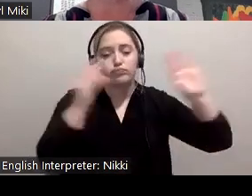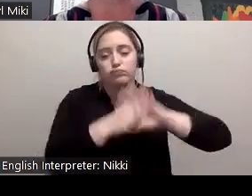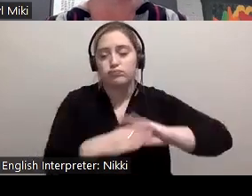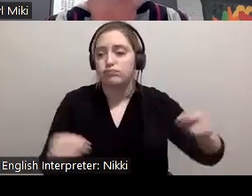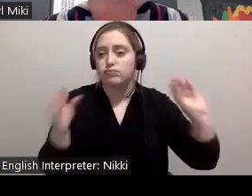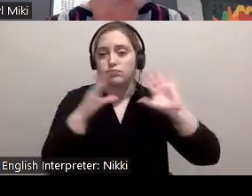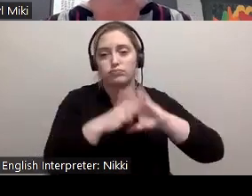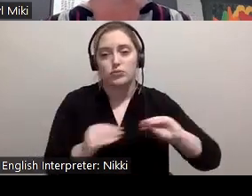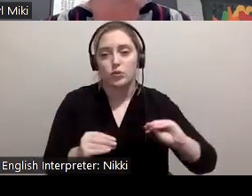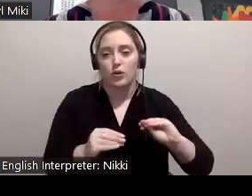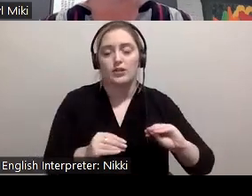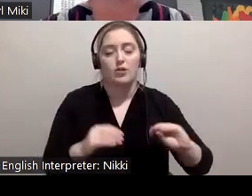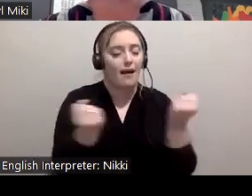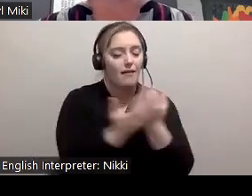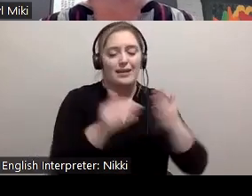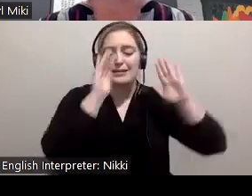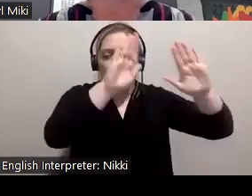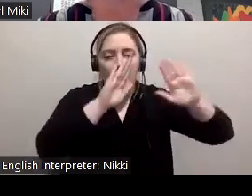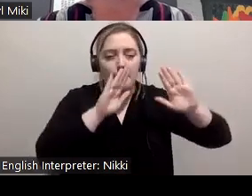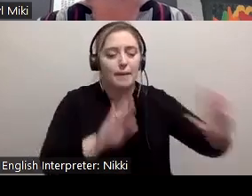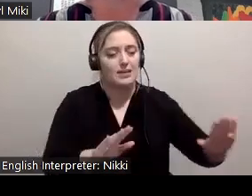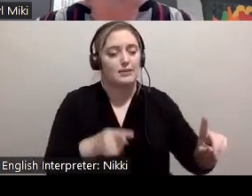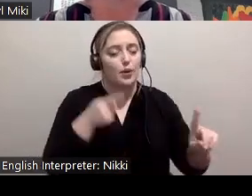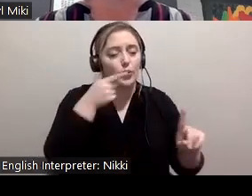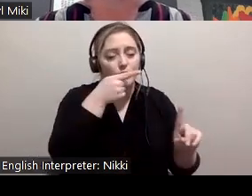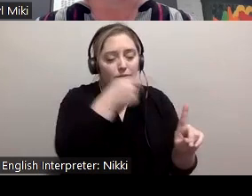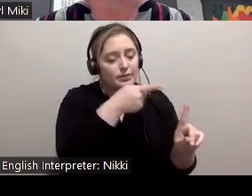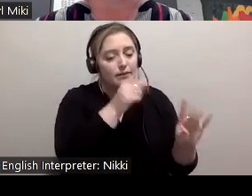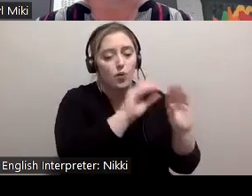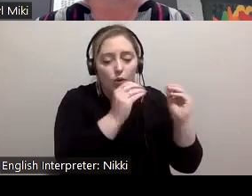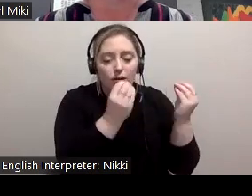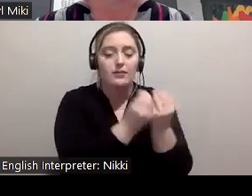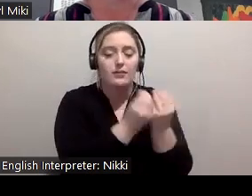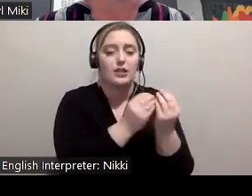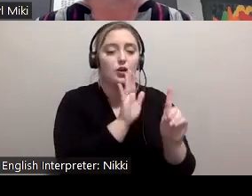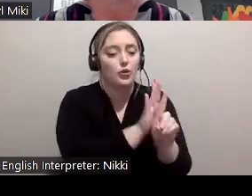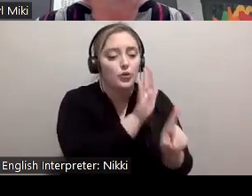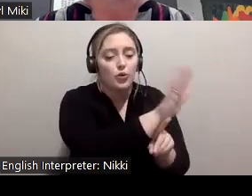amazing and great work that you do. Um and here you want to be